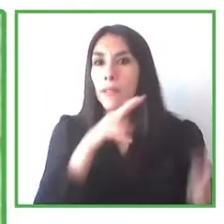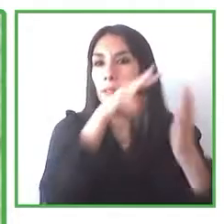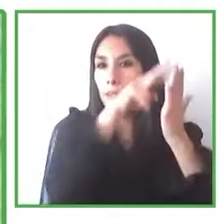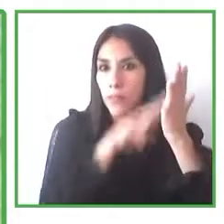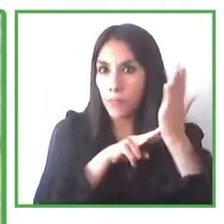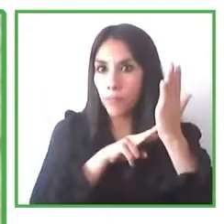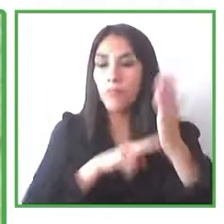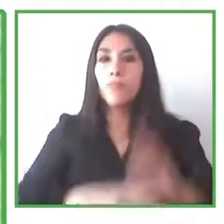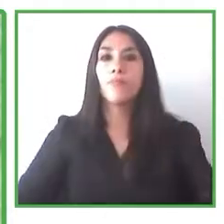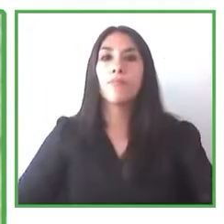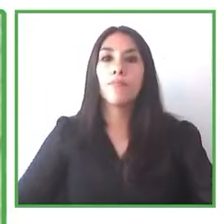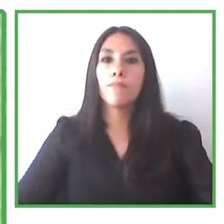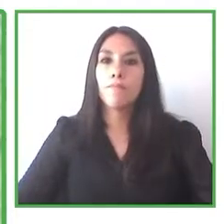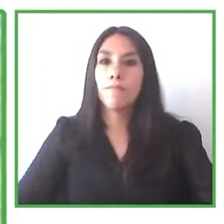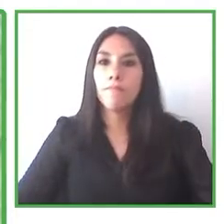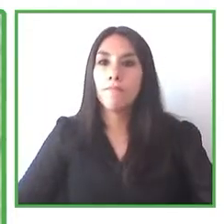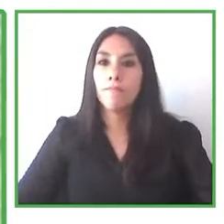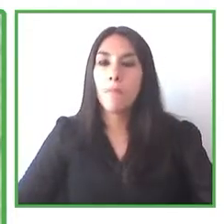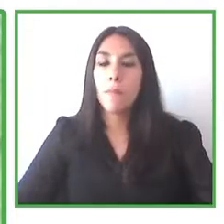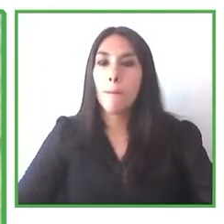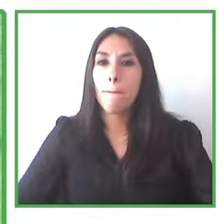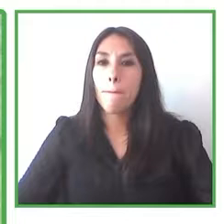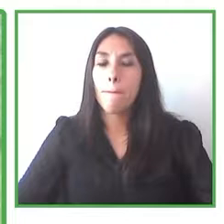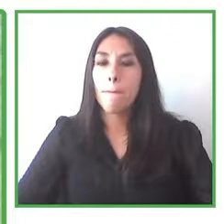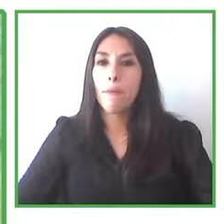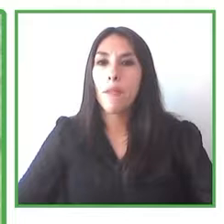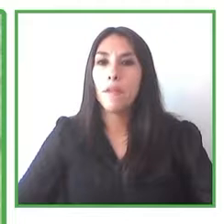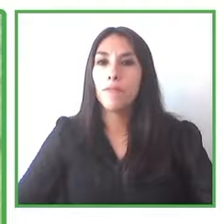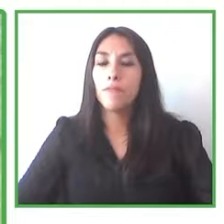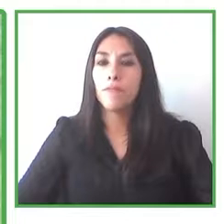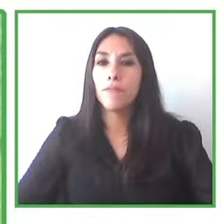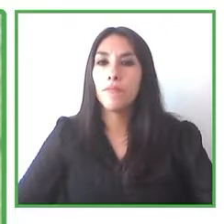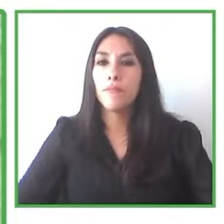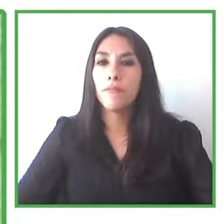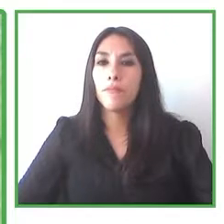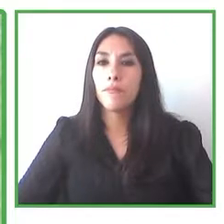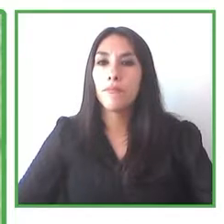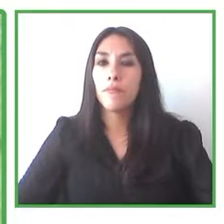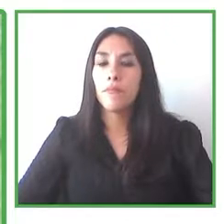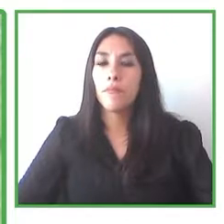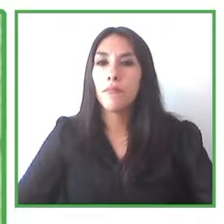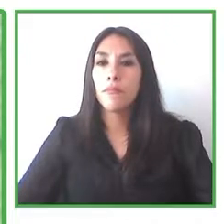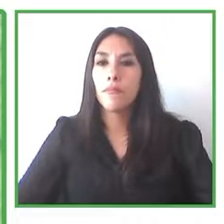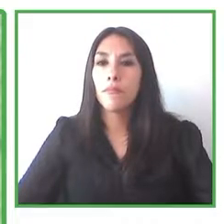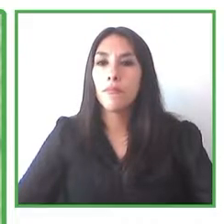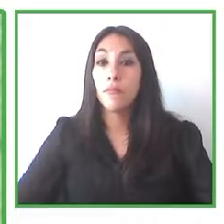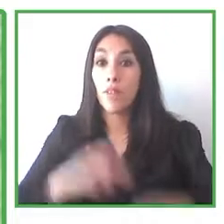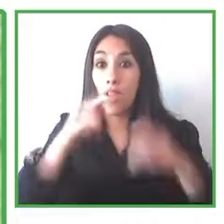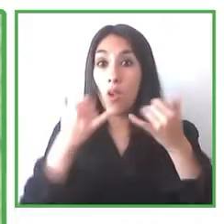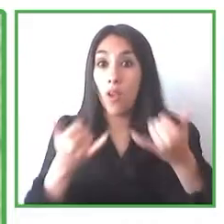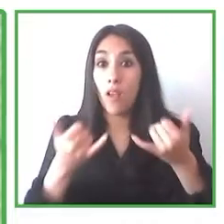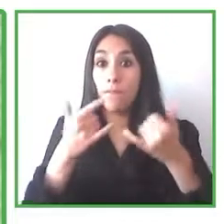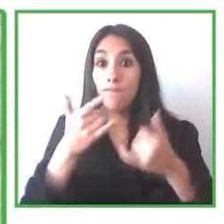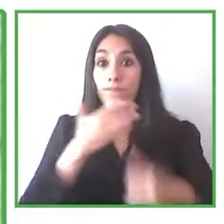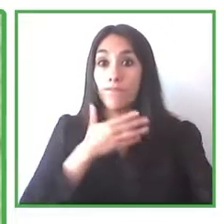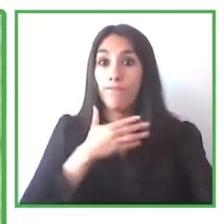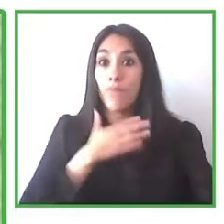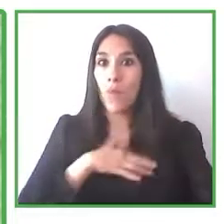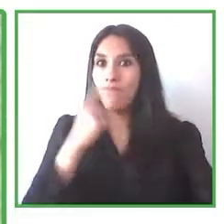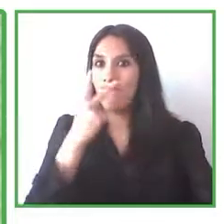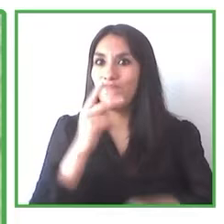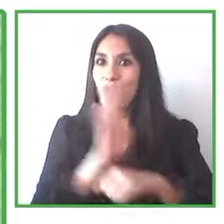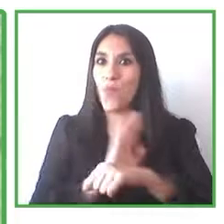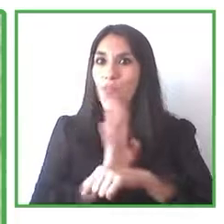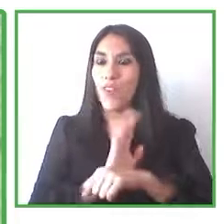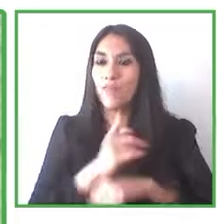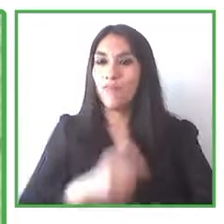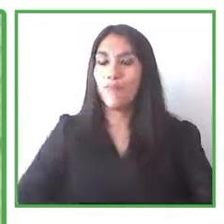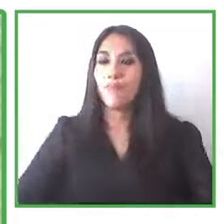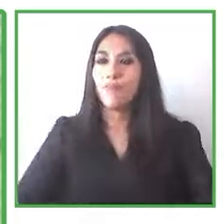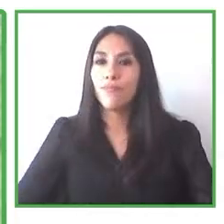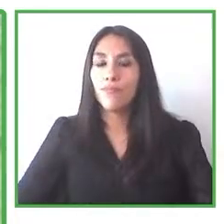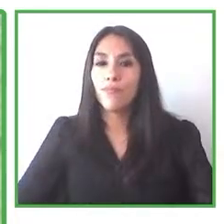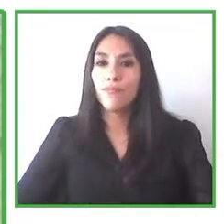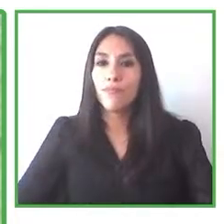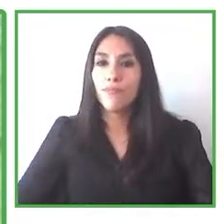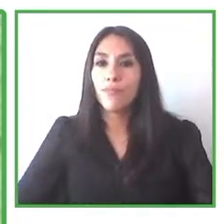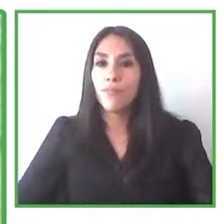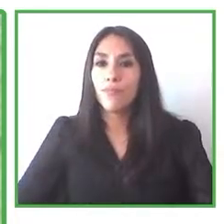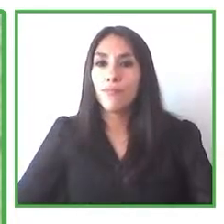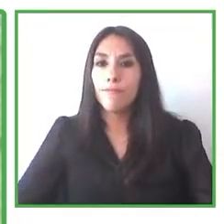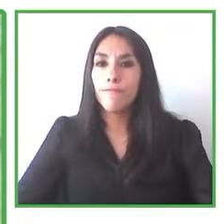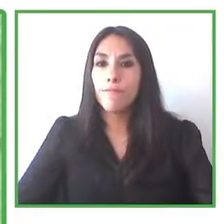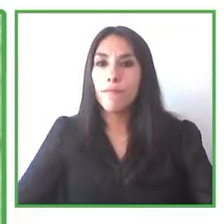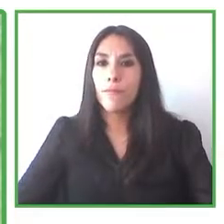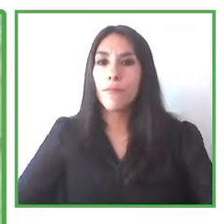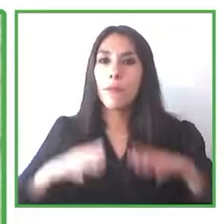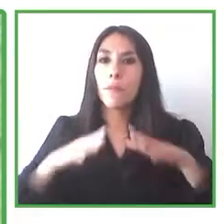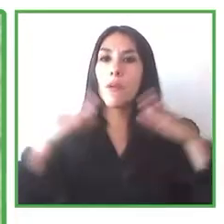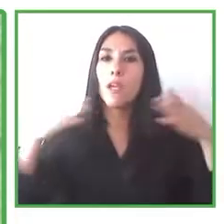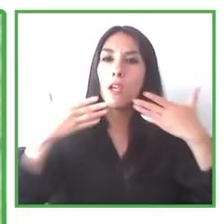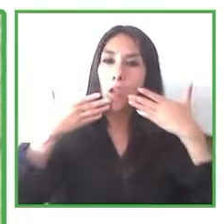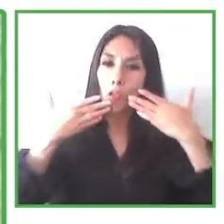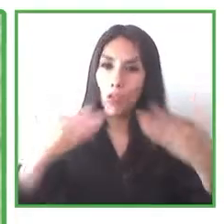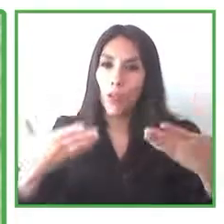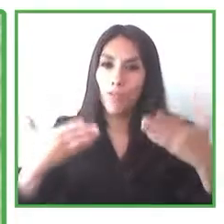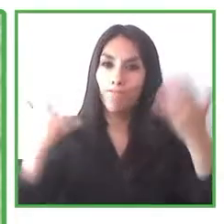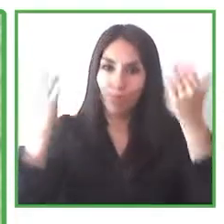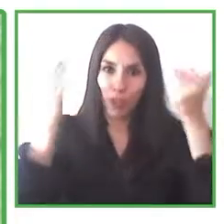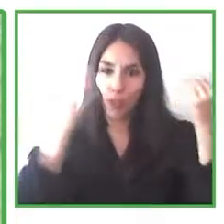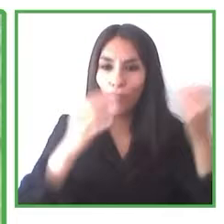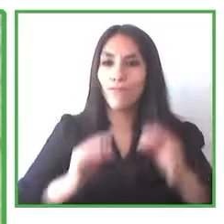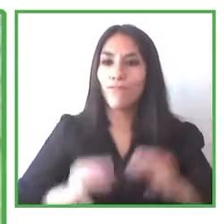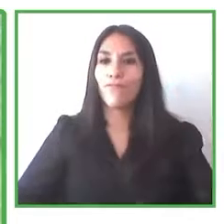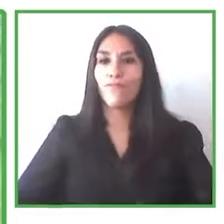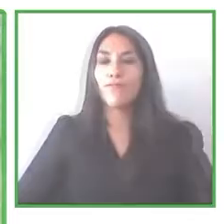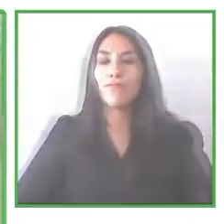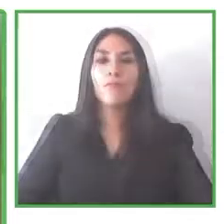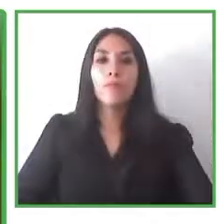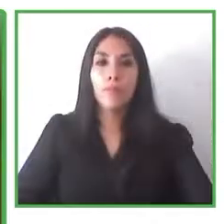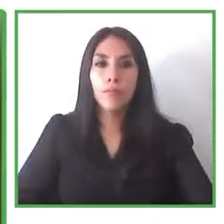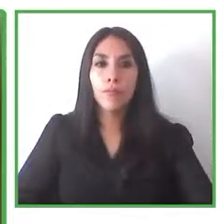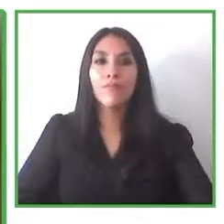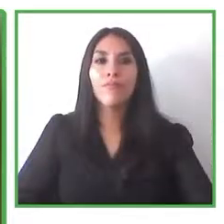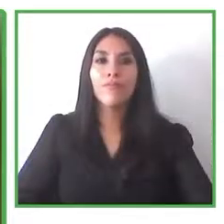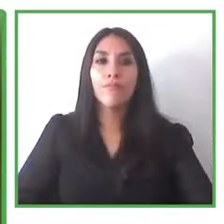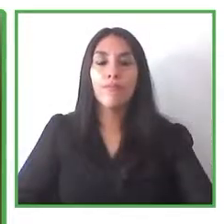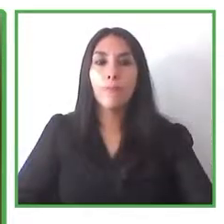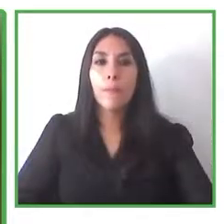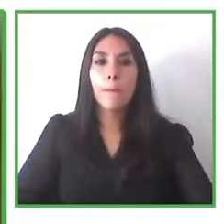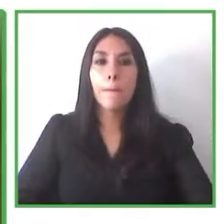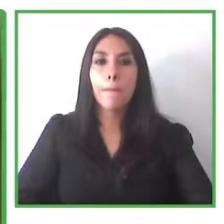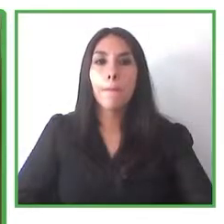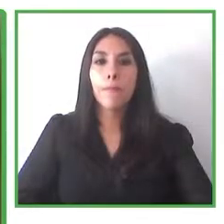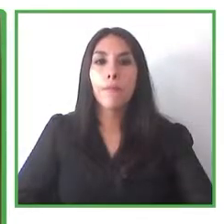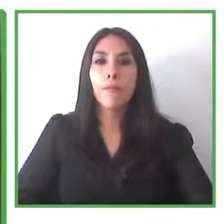I hope you all enjoyed and if you have any questions then please let me know.